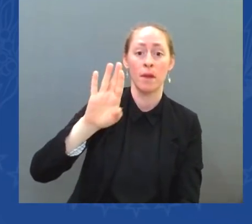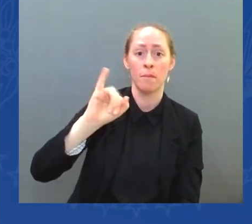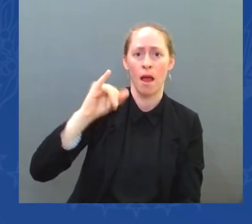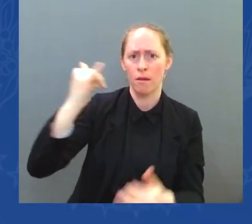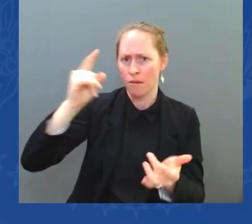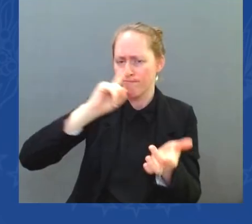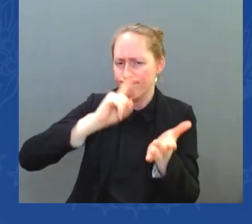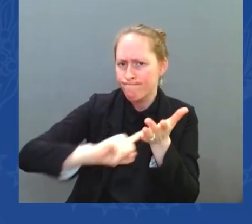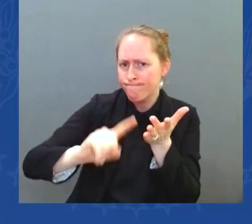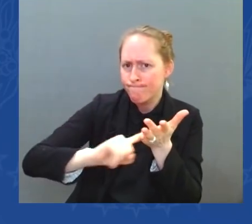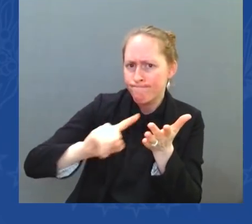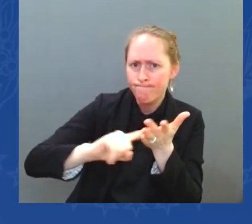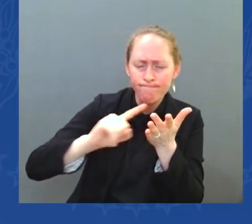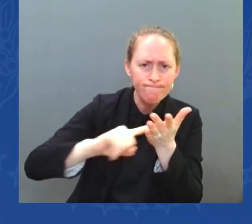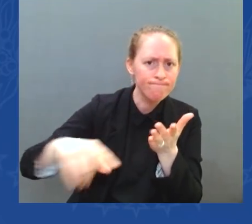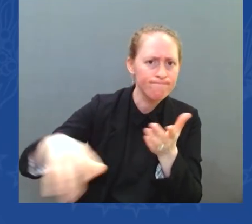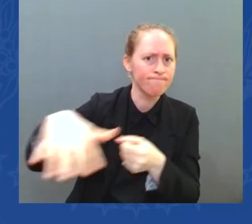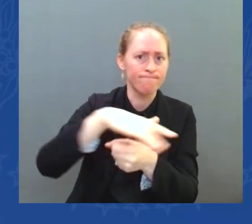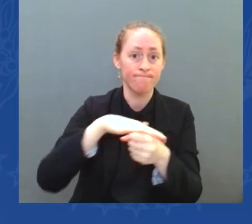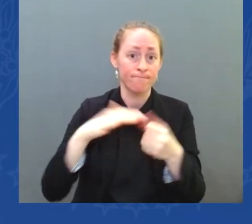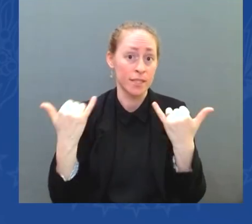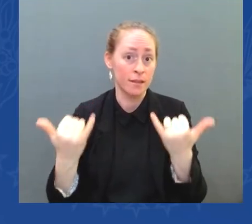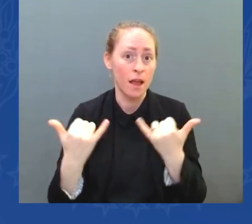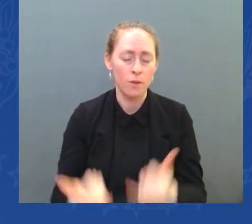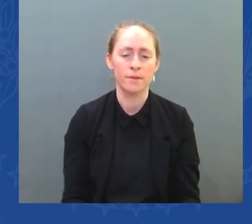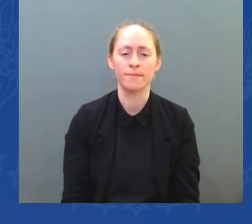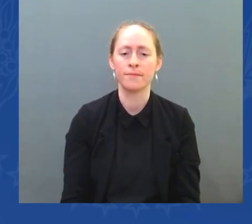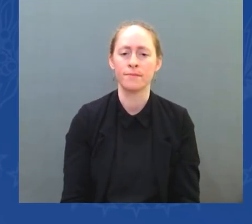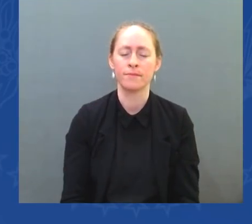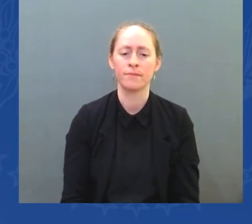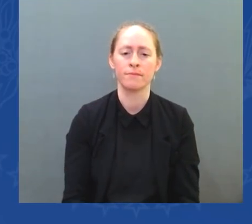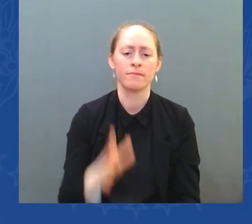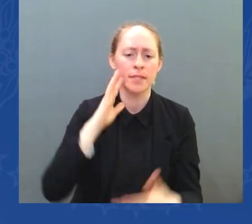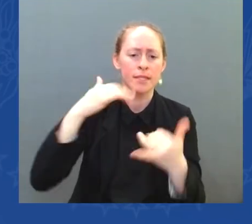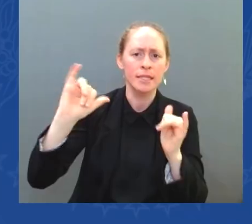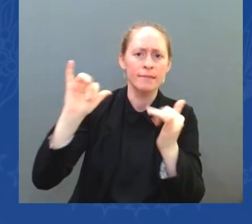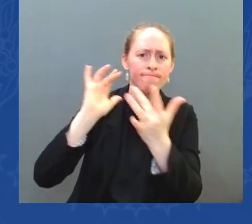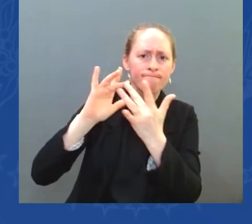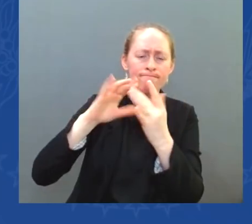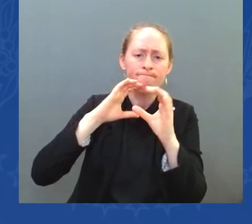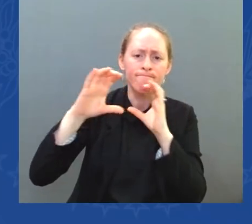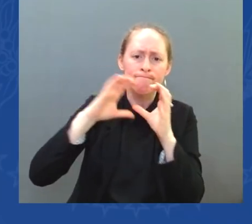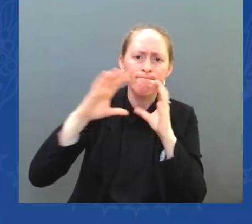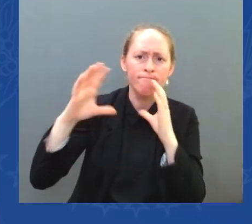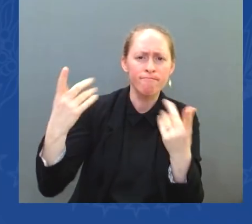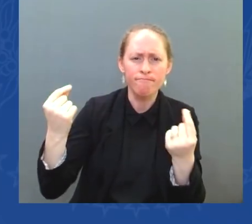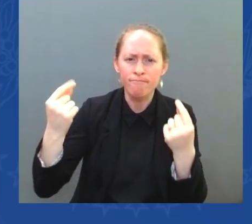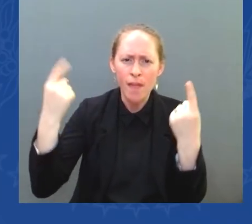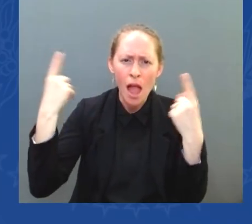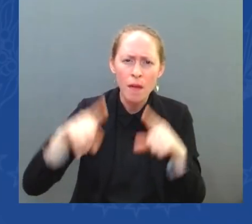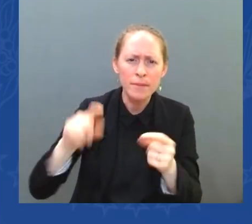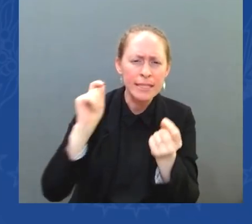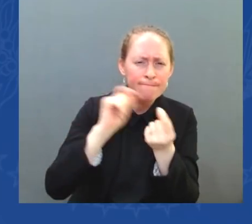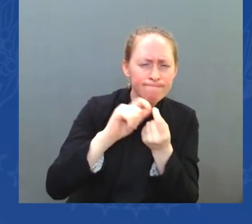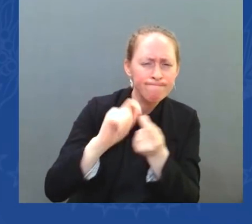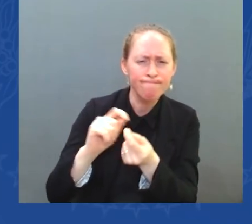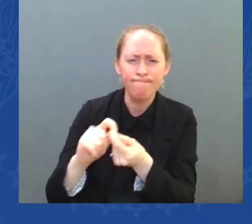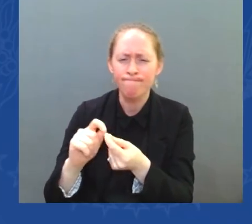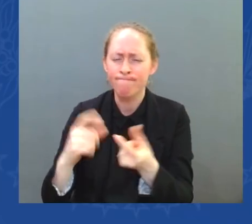as we learn more about this situation over the coming hours and days. And something could have broken between now and the last hour.